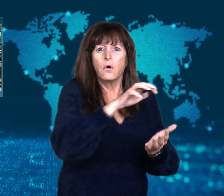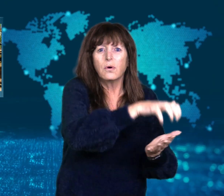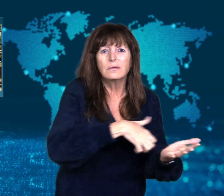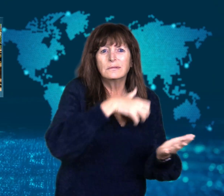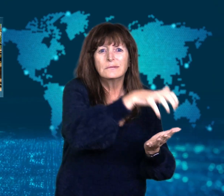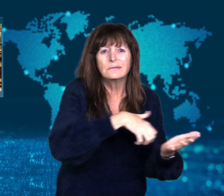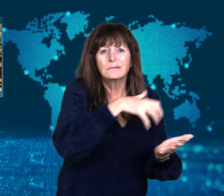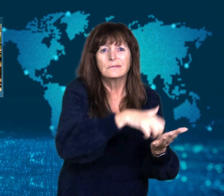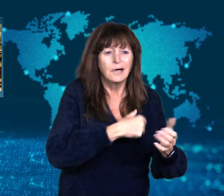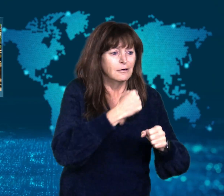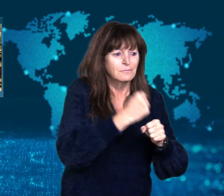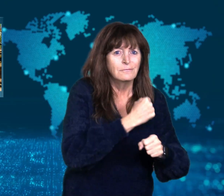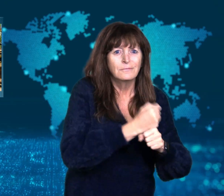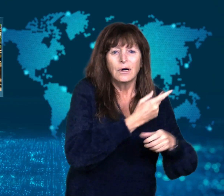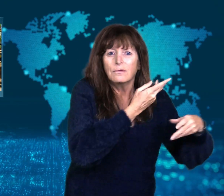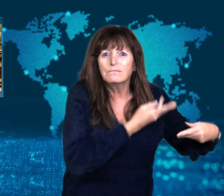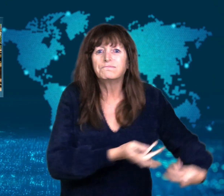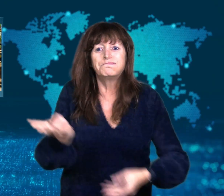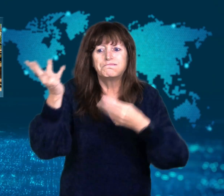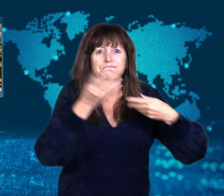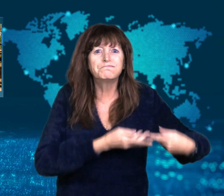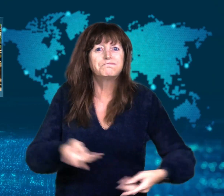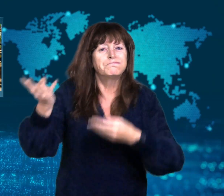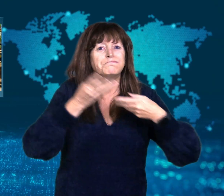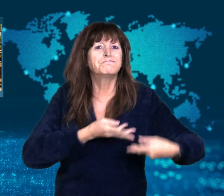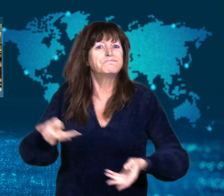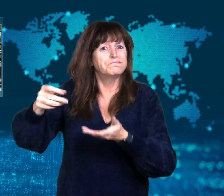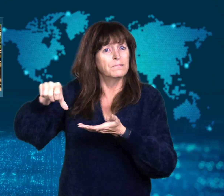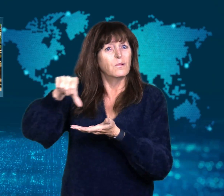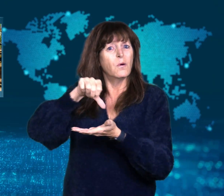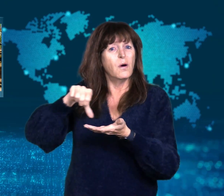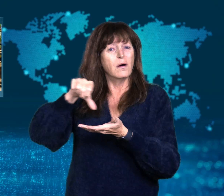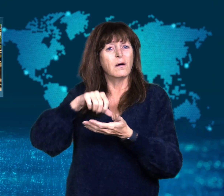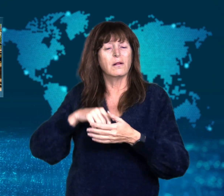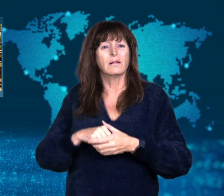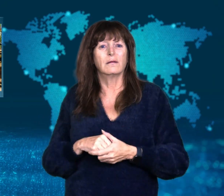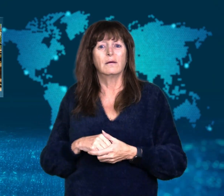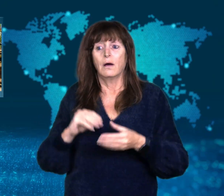Problems in distribution have pushed dairy prices